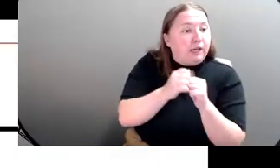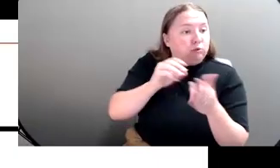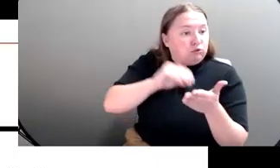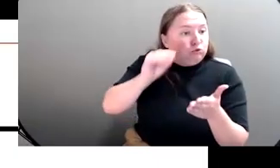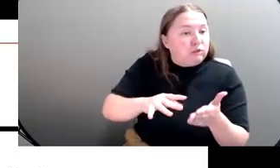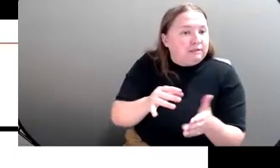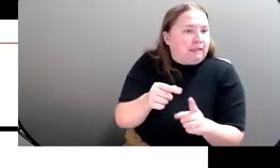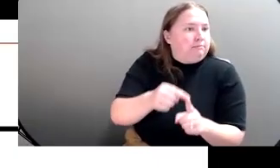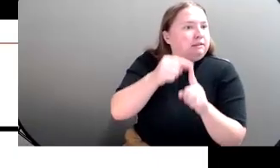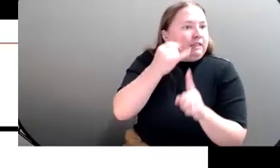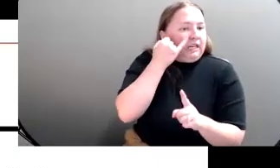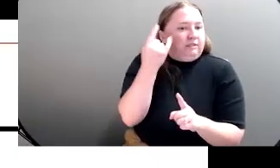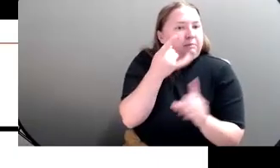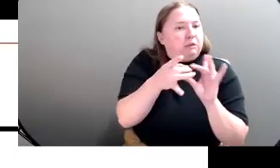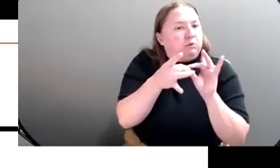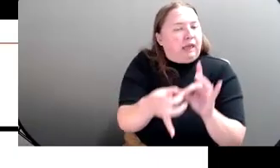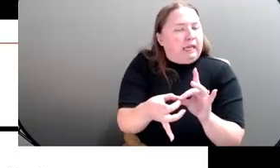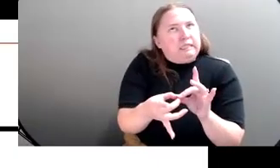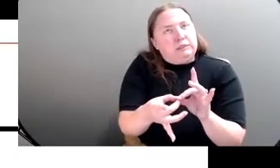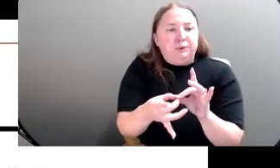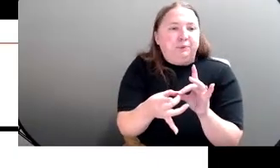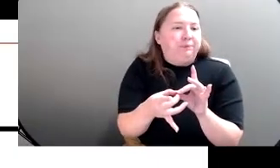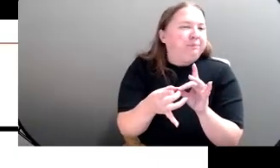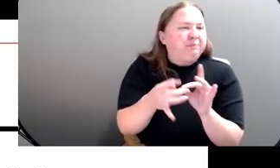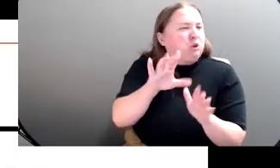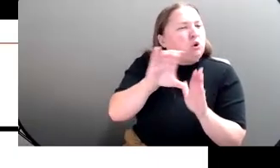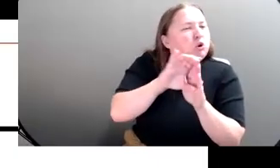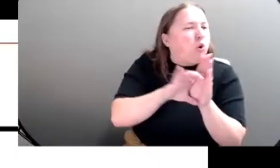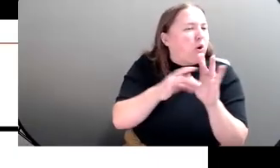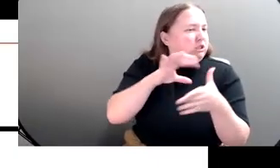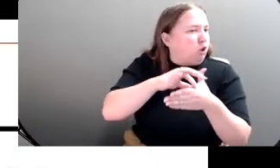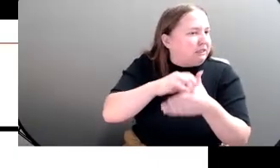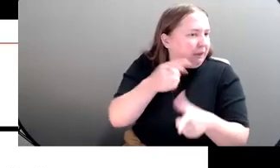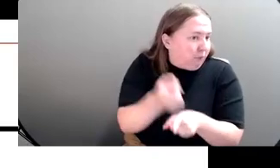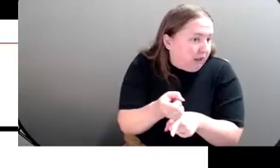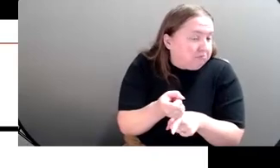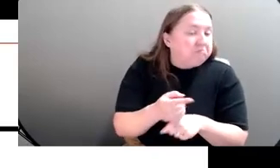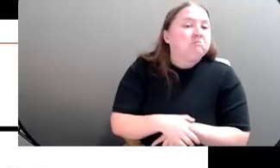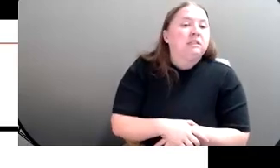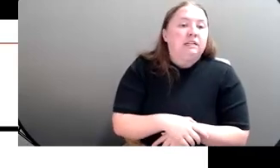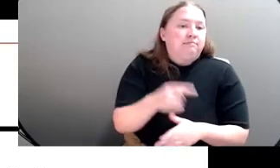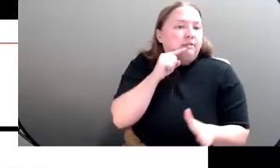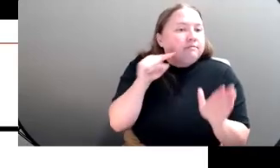if it's something that has to do with, you know, your course content. Right. An assignment